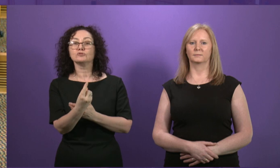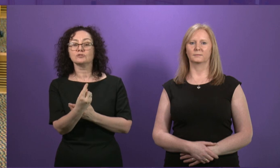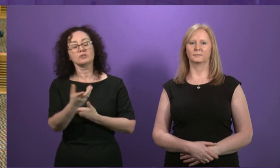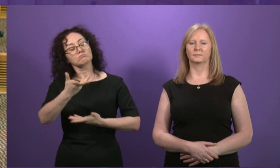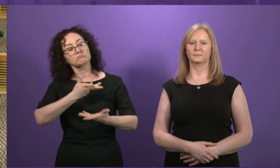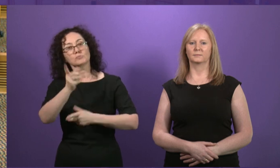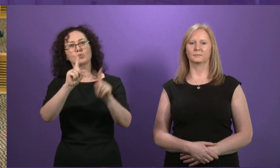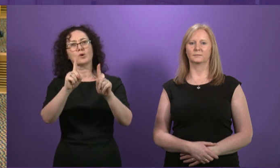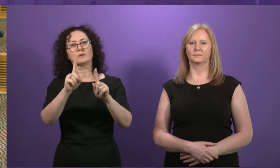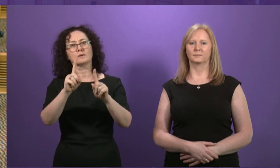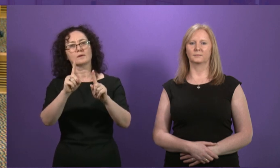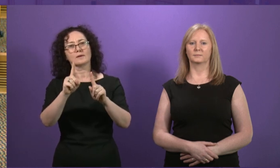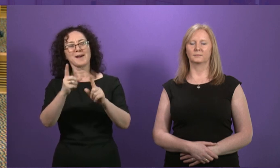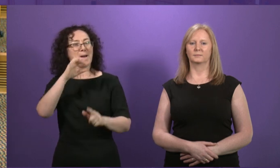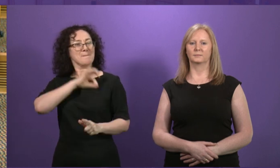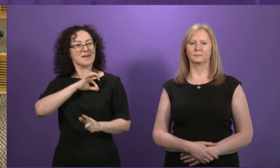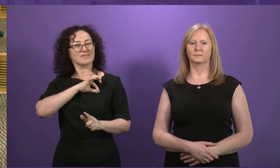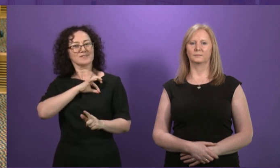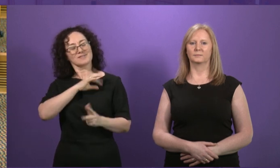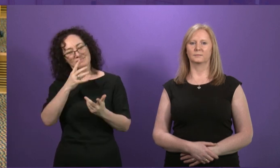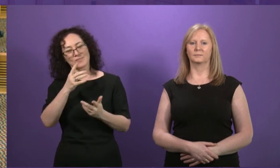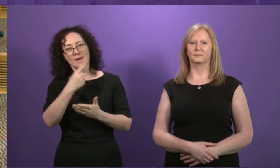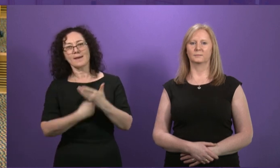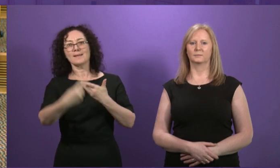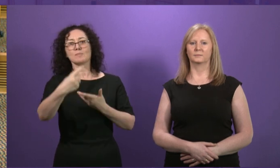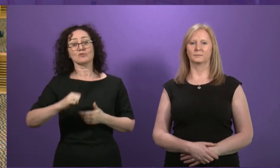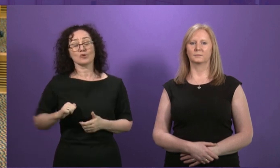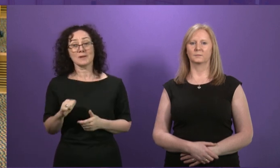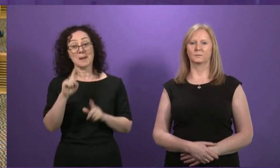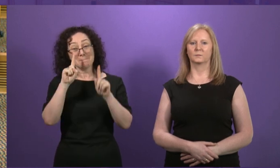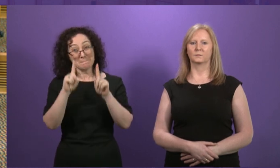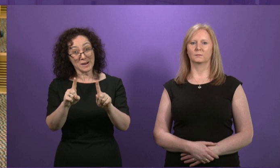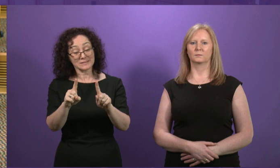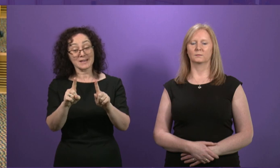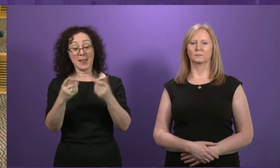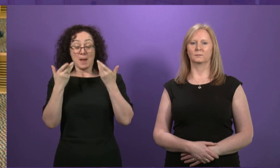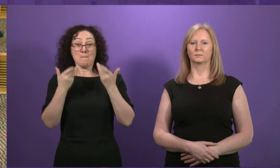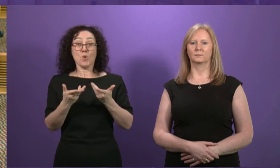an independent country, but we do not have too much longer to sort out the mess of Brexit.